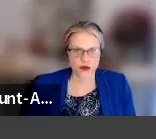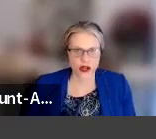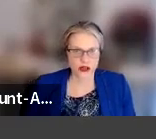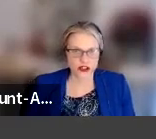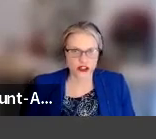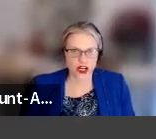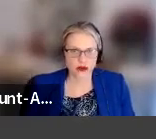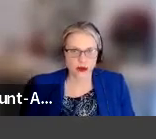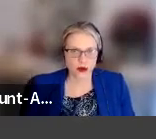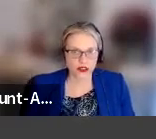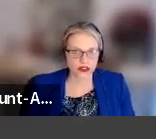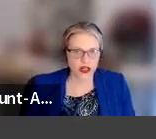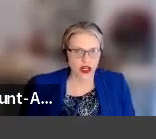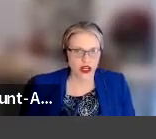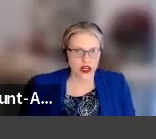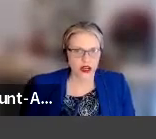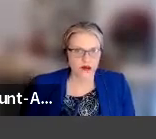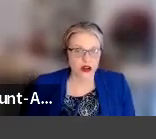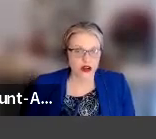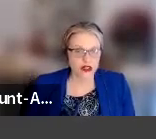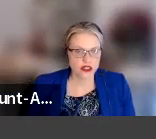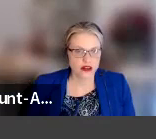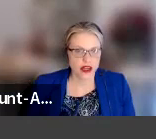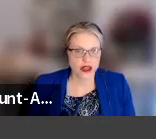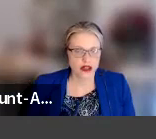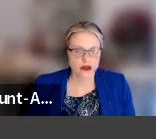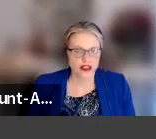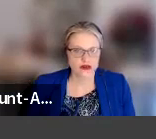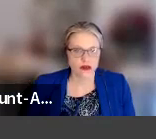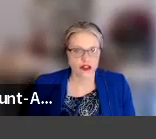They do publish reports to Congress that include this information.